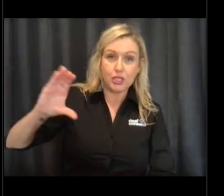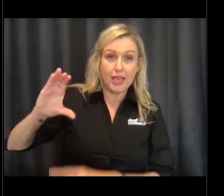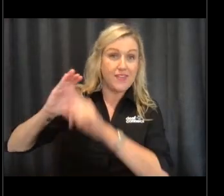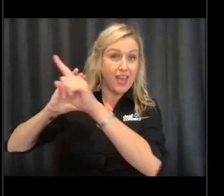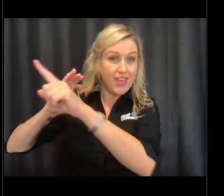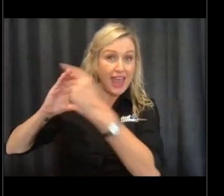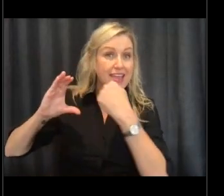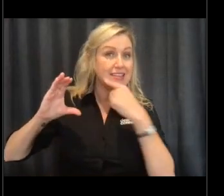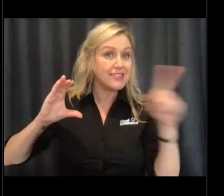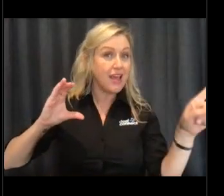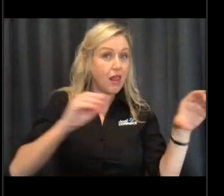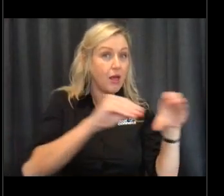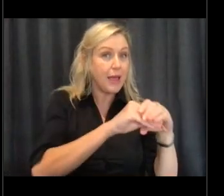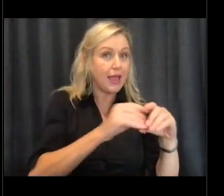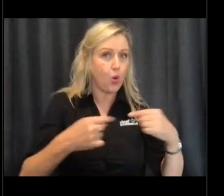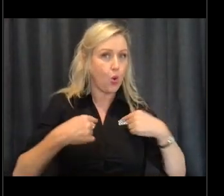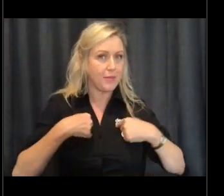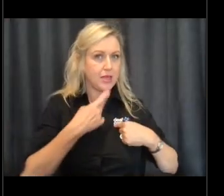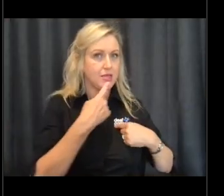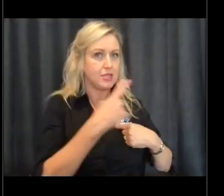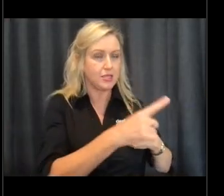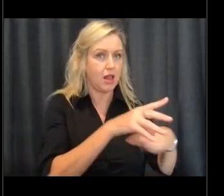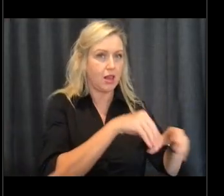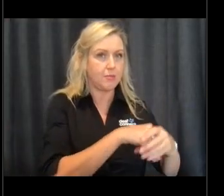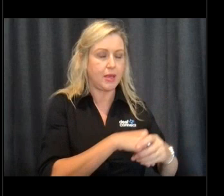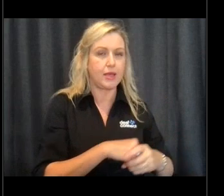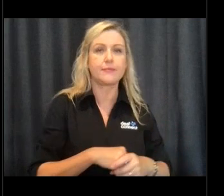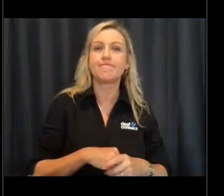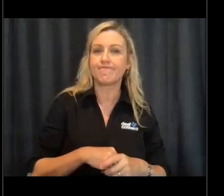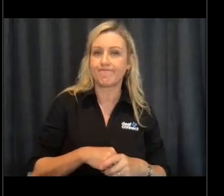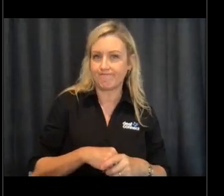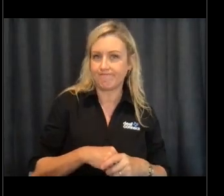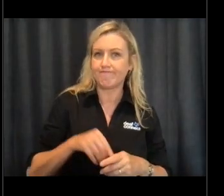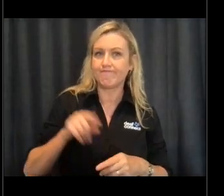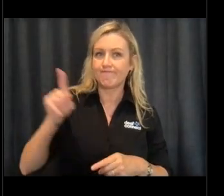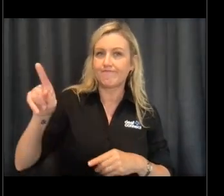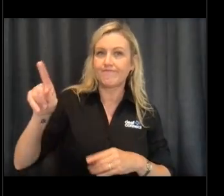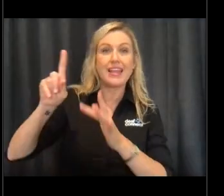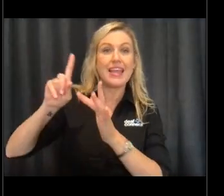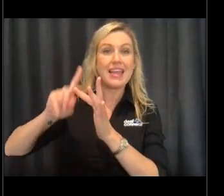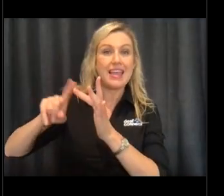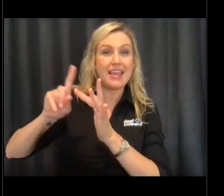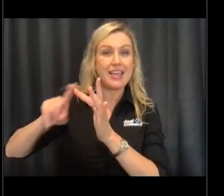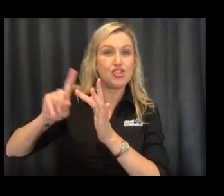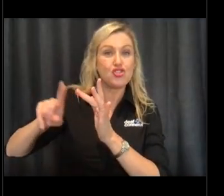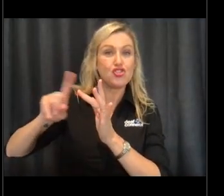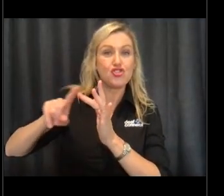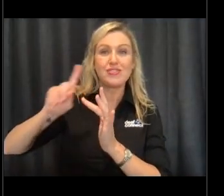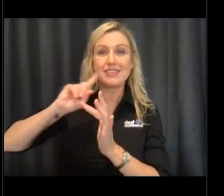The reality is on your insurance you're required to note that there's a mortgage on the property.